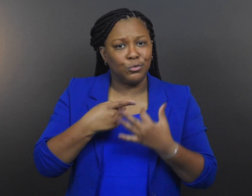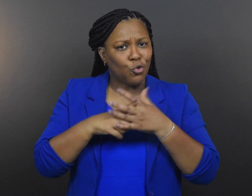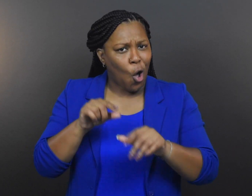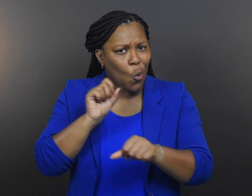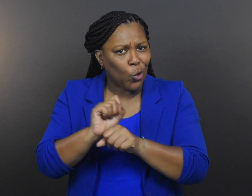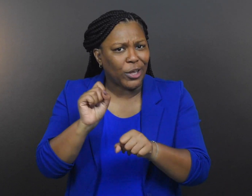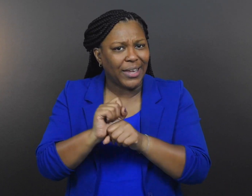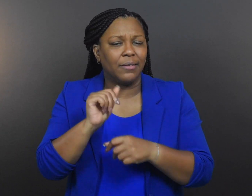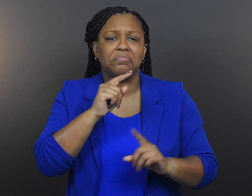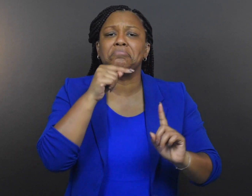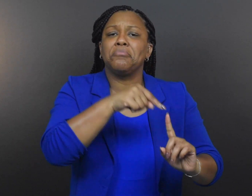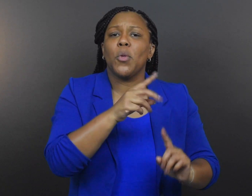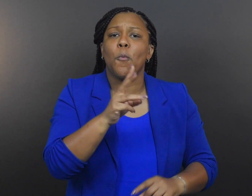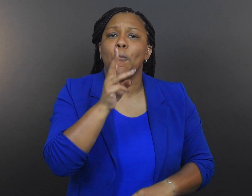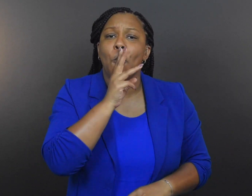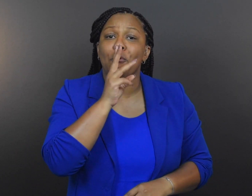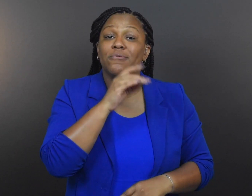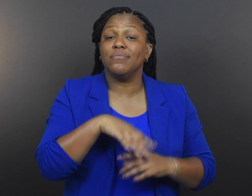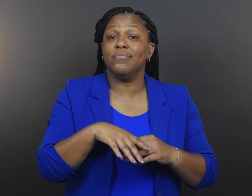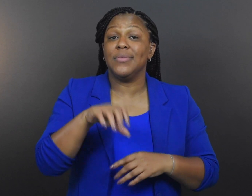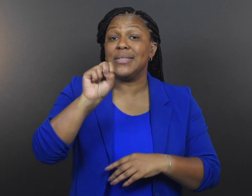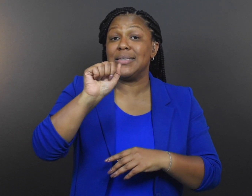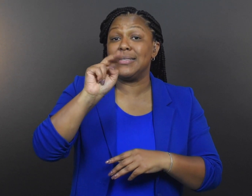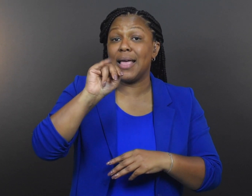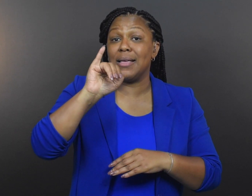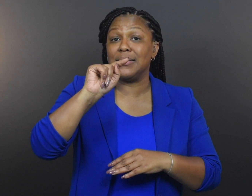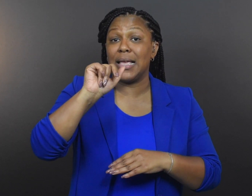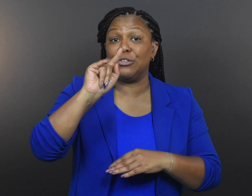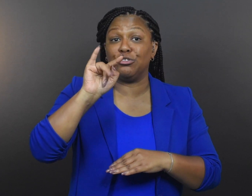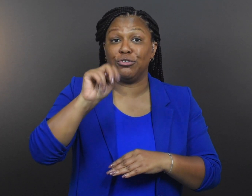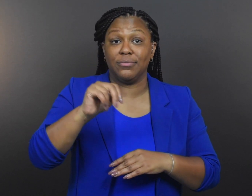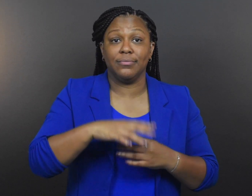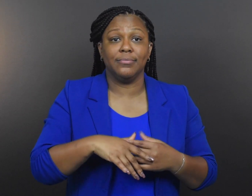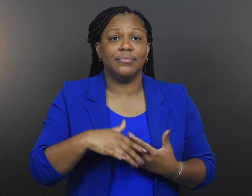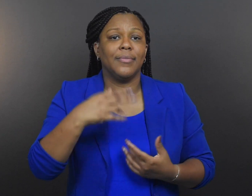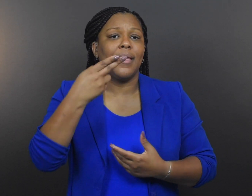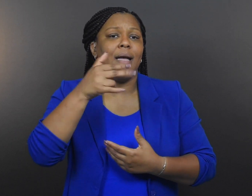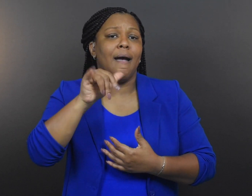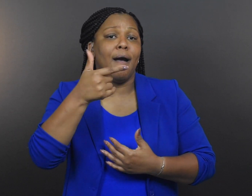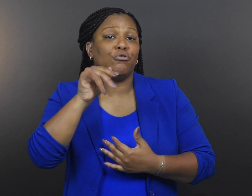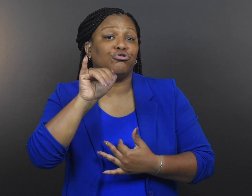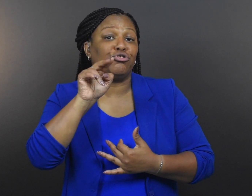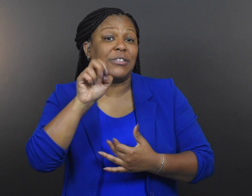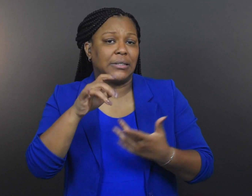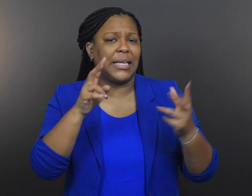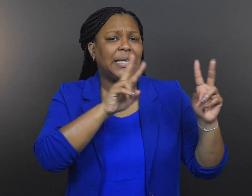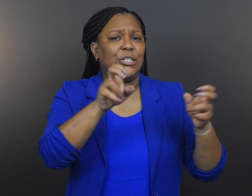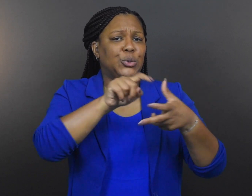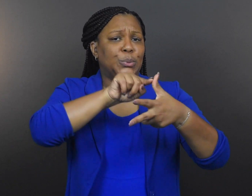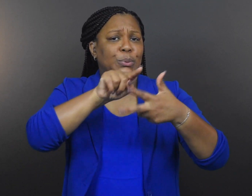Mia started working on water, sanitation, and hygiene issues while doing graduate work